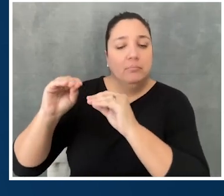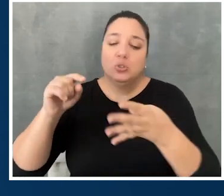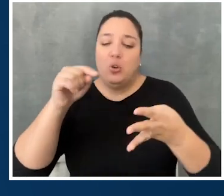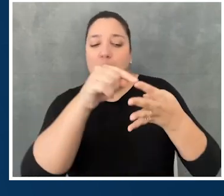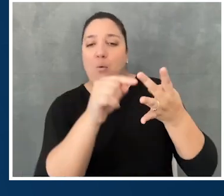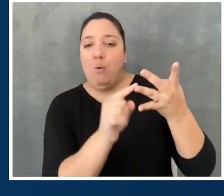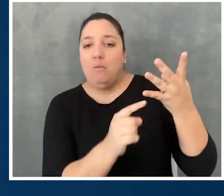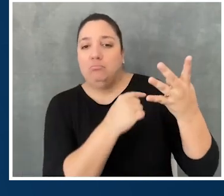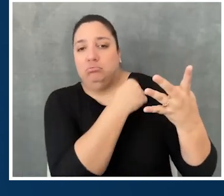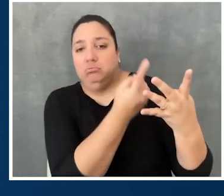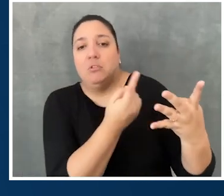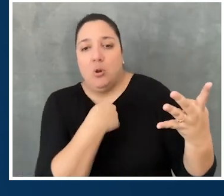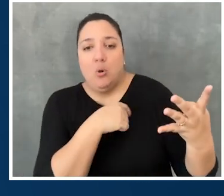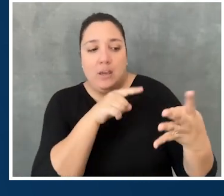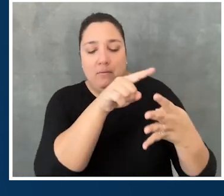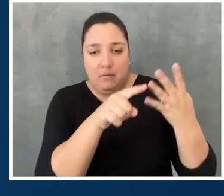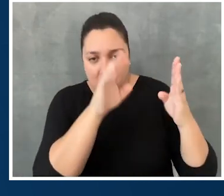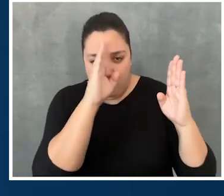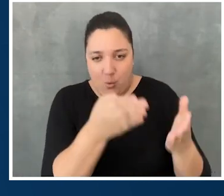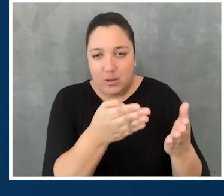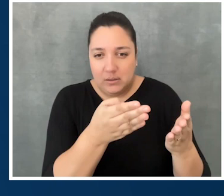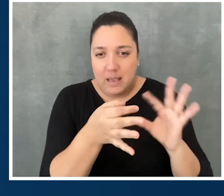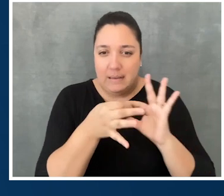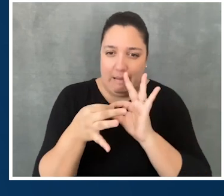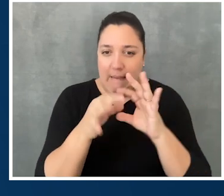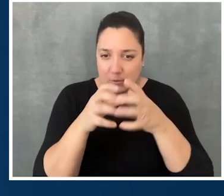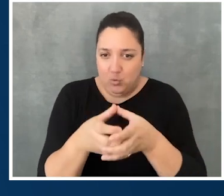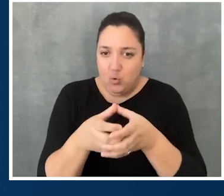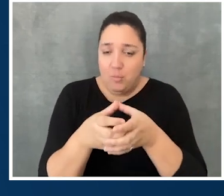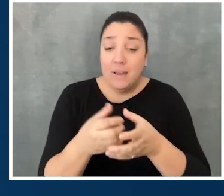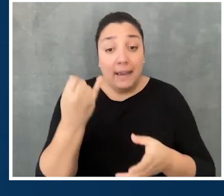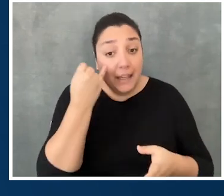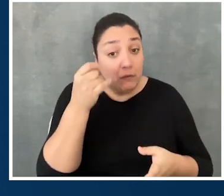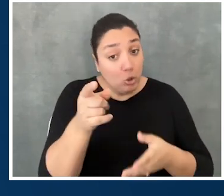that we work on as an alliance. And if you wanna learn more about that,